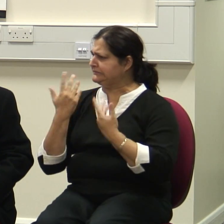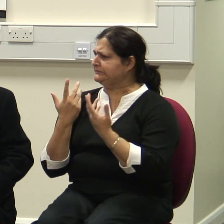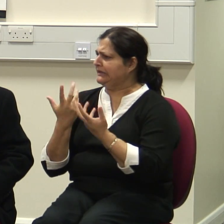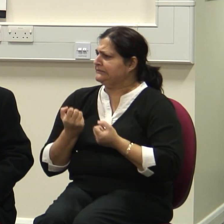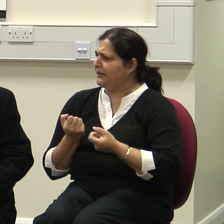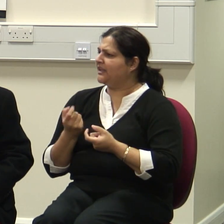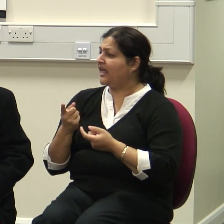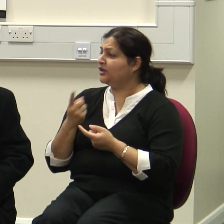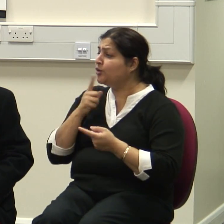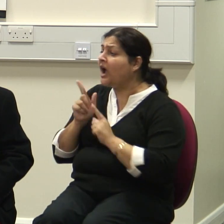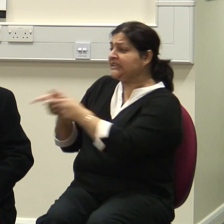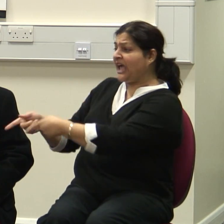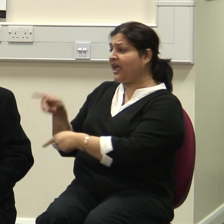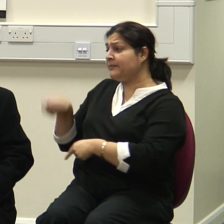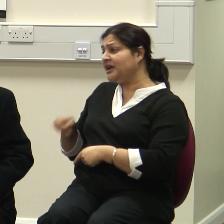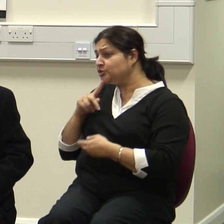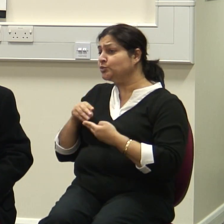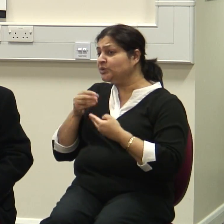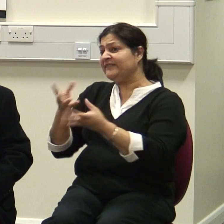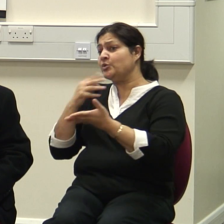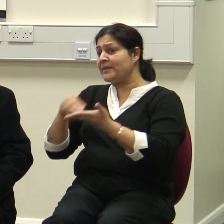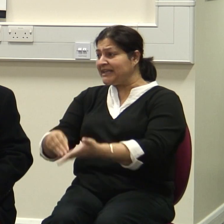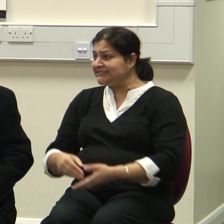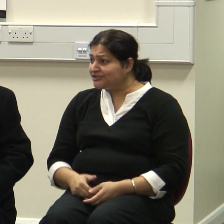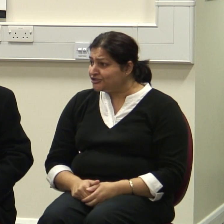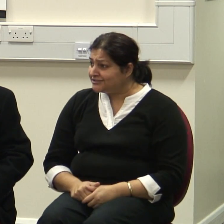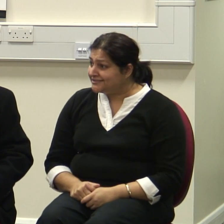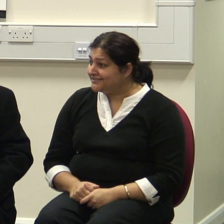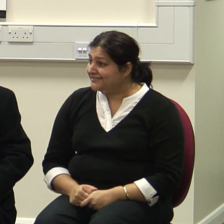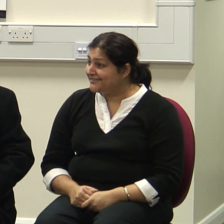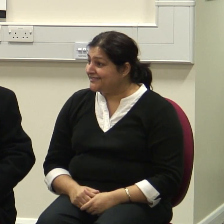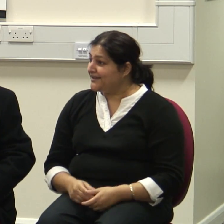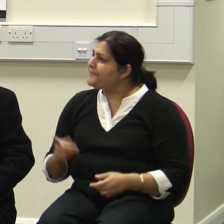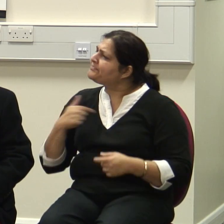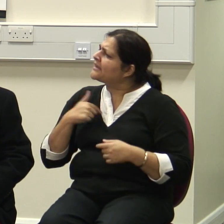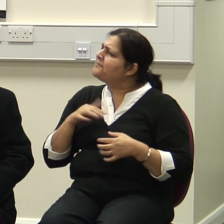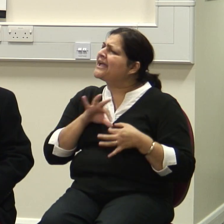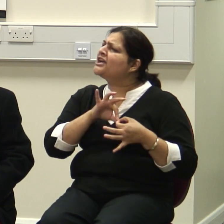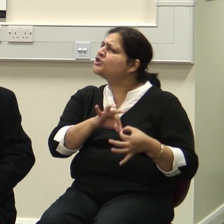messenger. I mean, how is my association with scientology any better or worse than if I